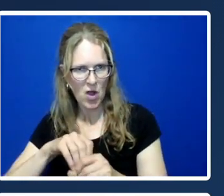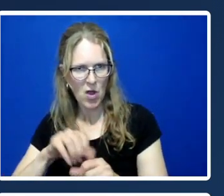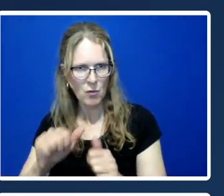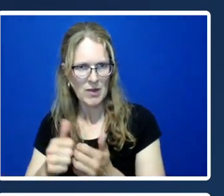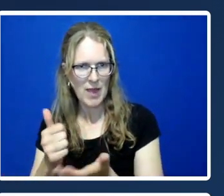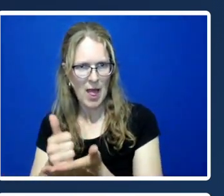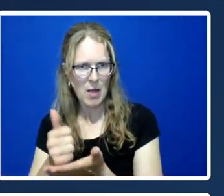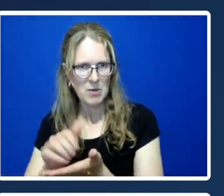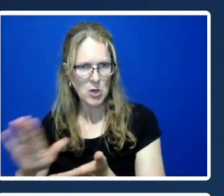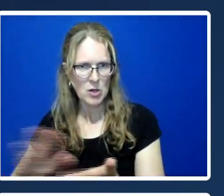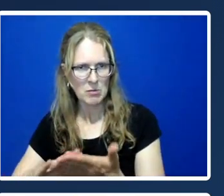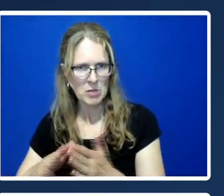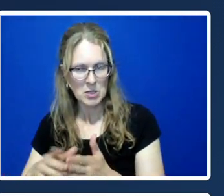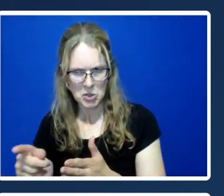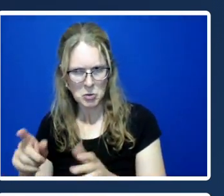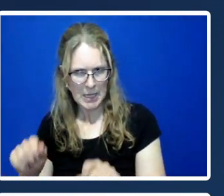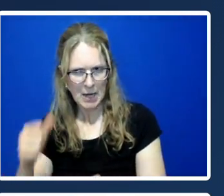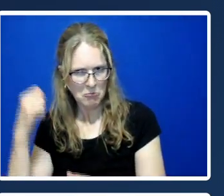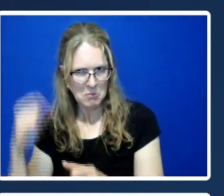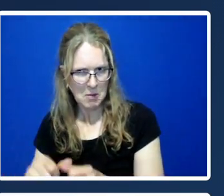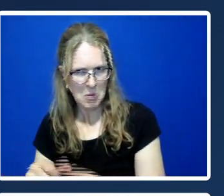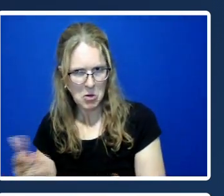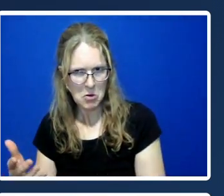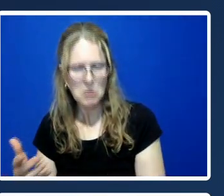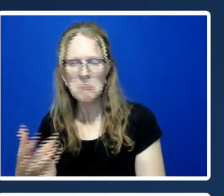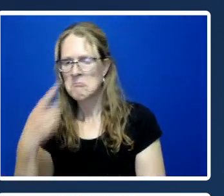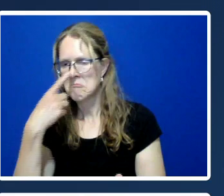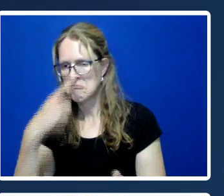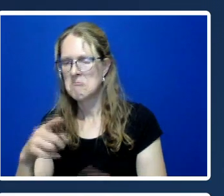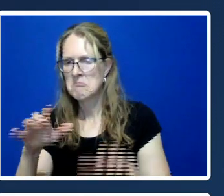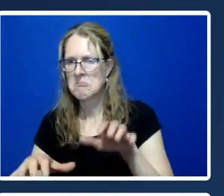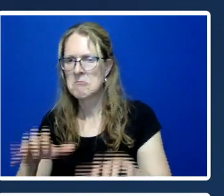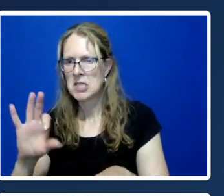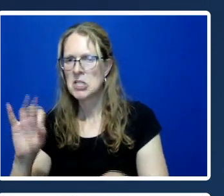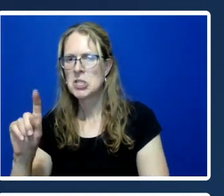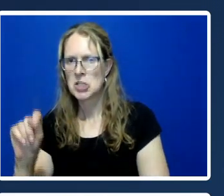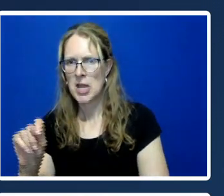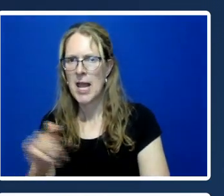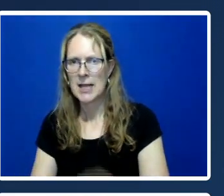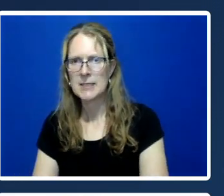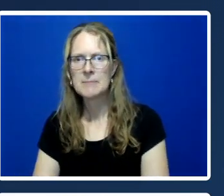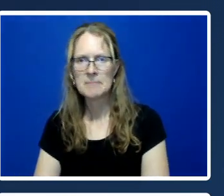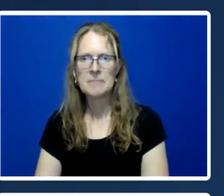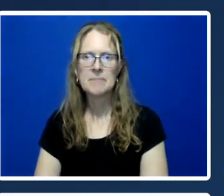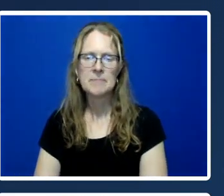like that, enter it into the chat right now, that would be great. And in response to your question,